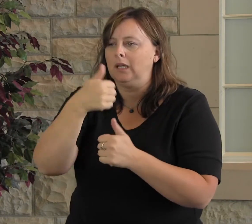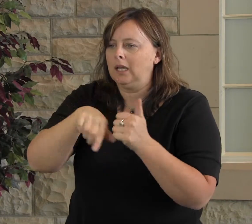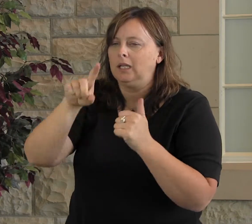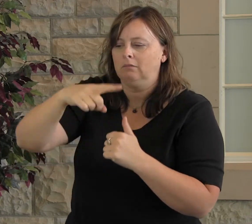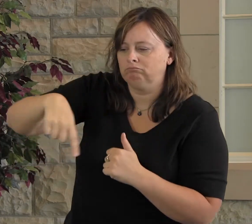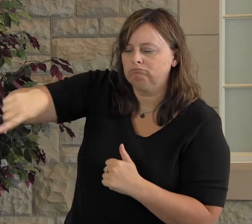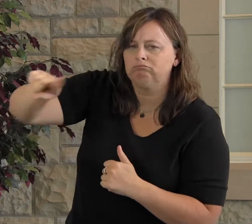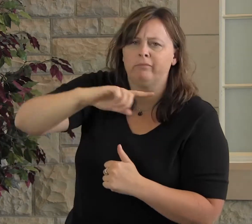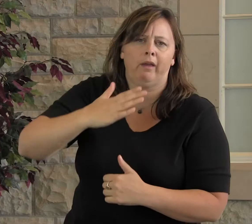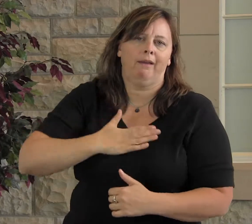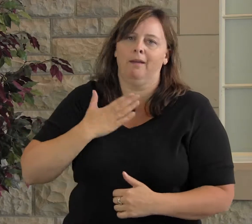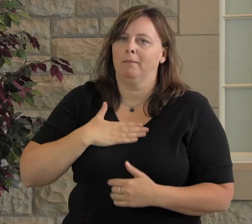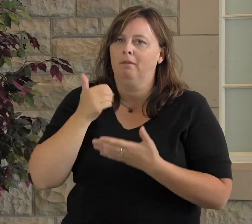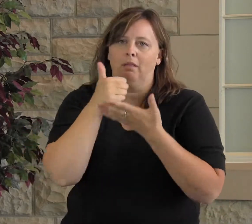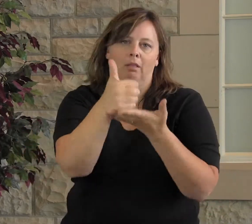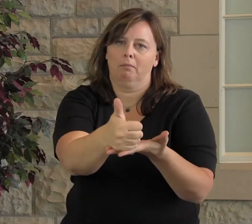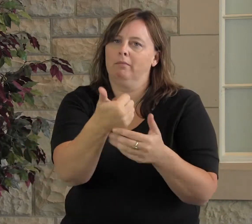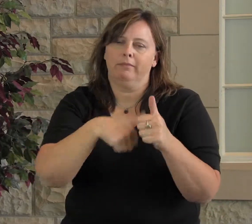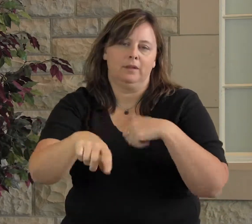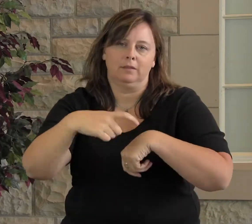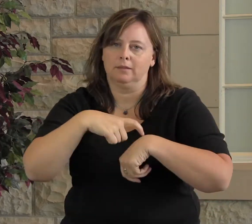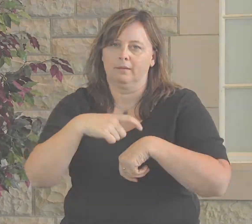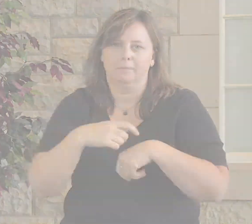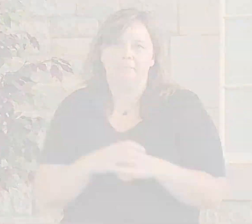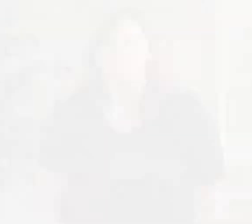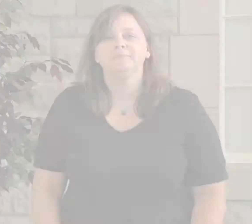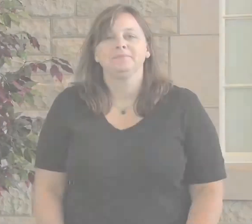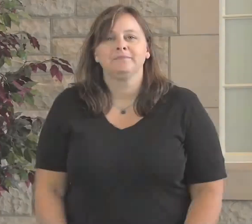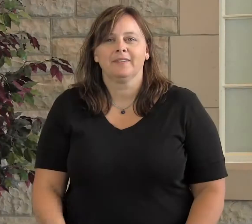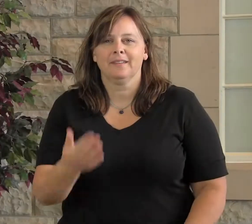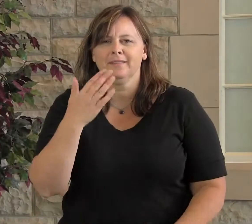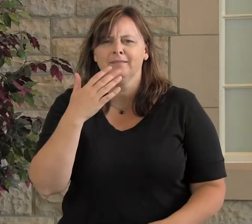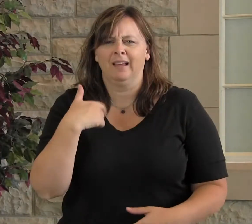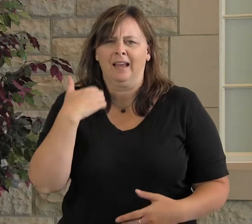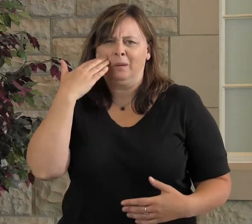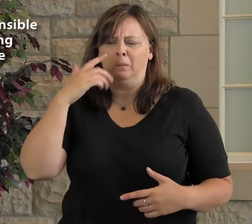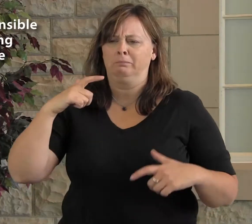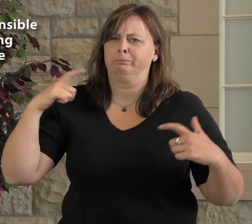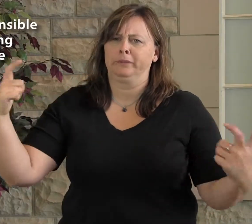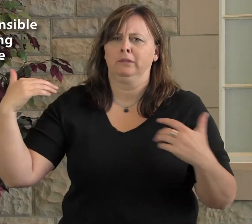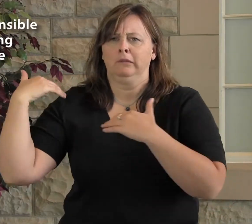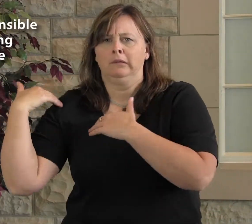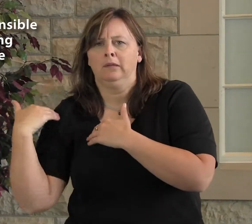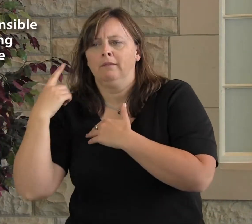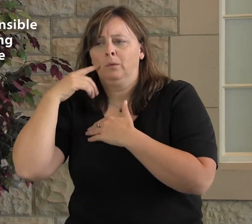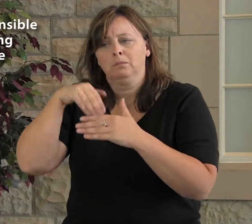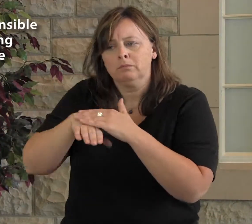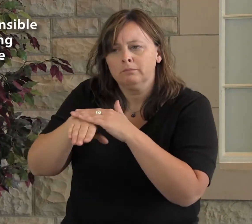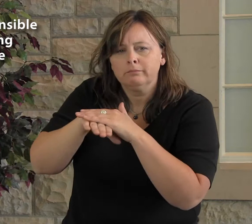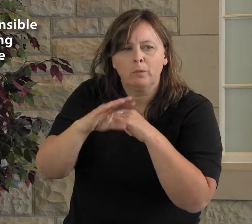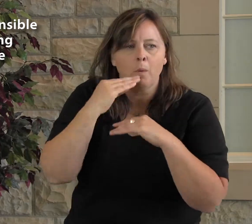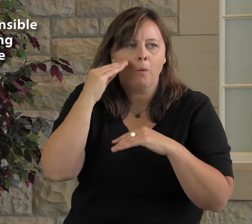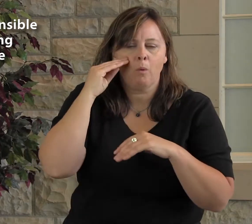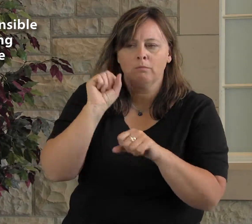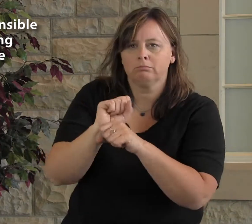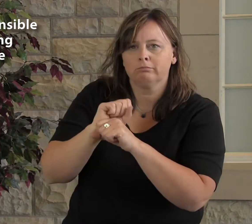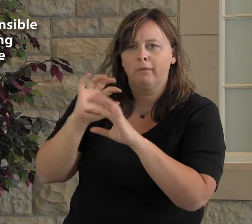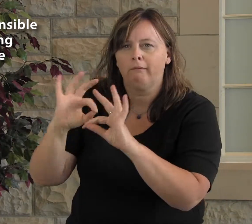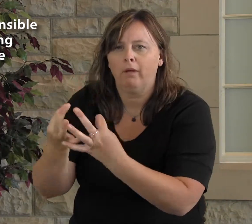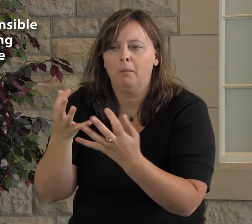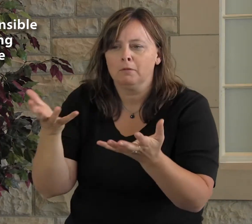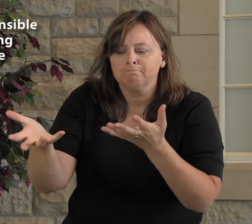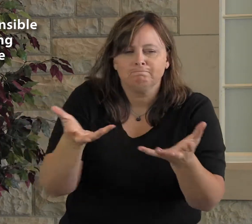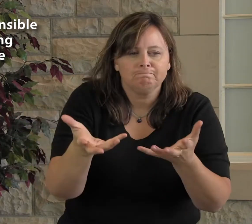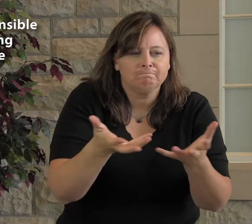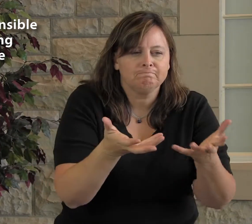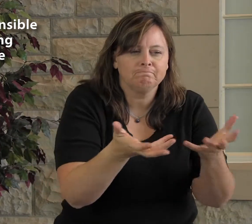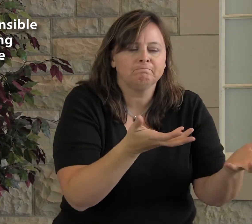at CSDB. Any one of us are happy to help you any time. I know it's a big responsibility to go into the homes